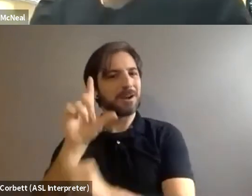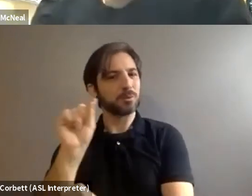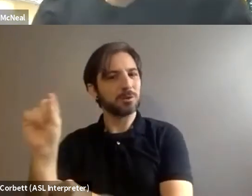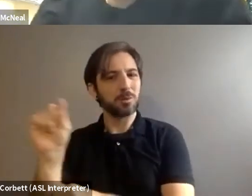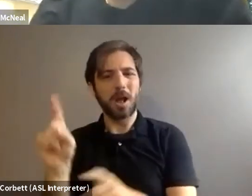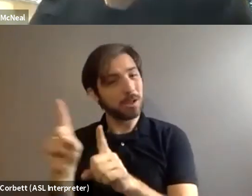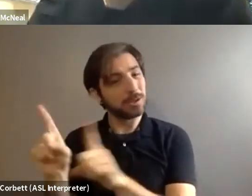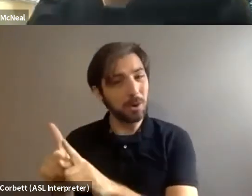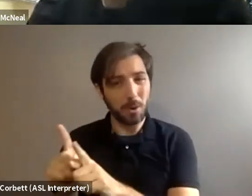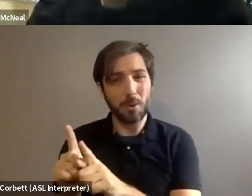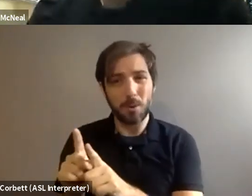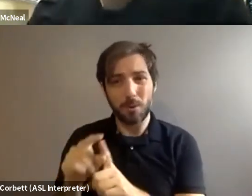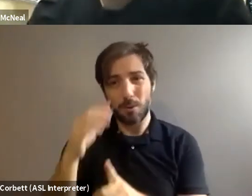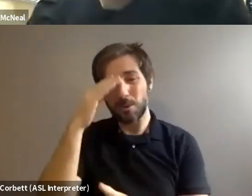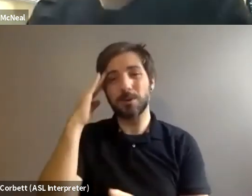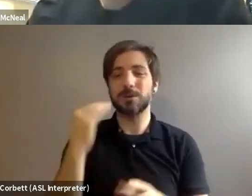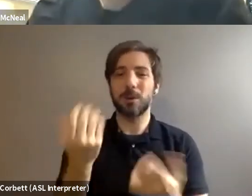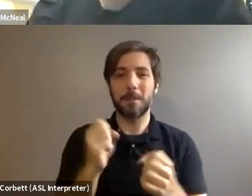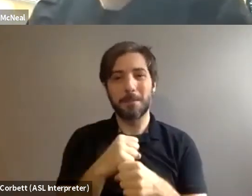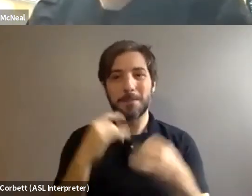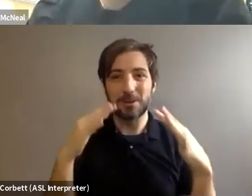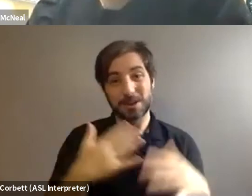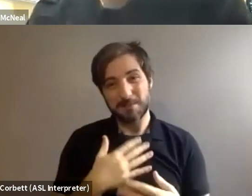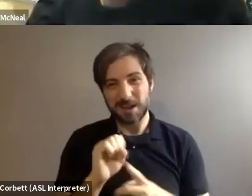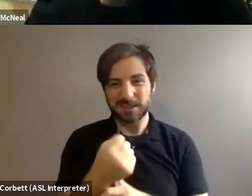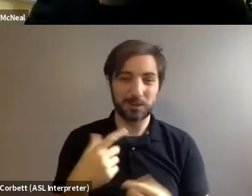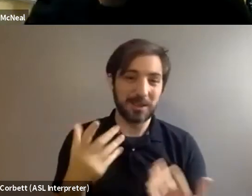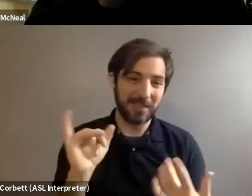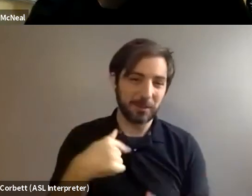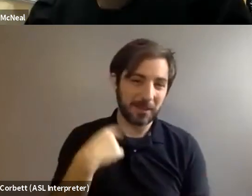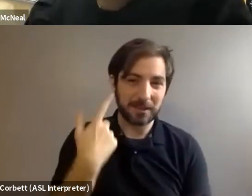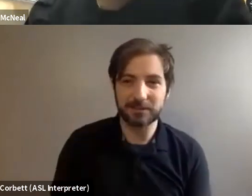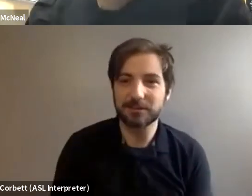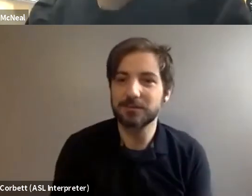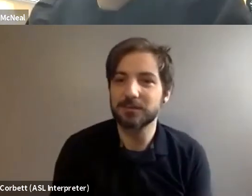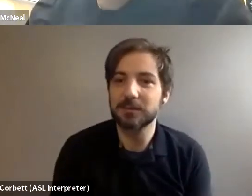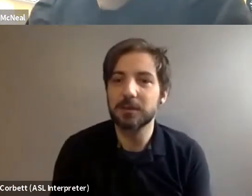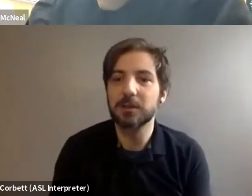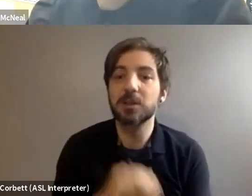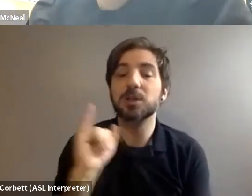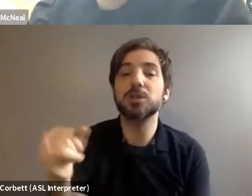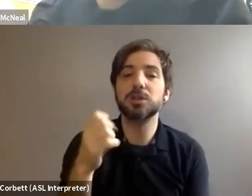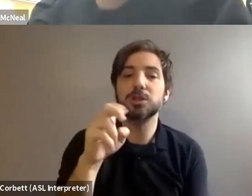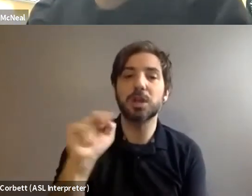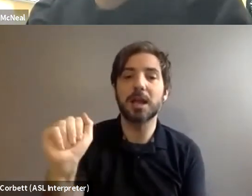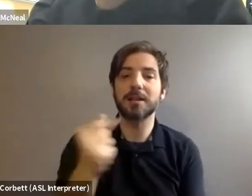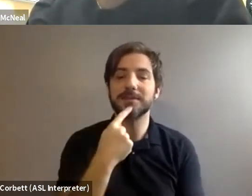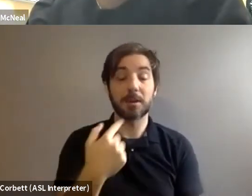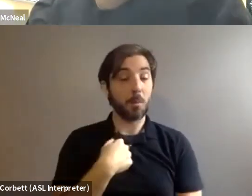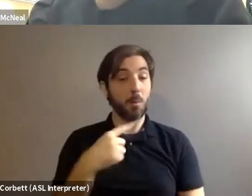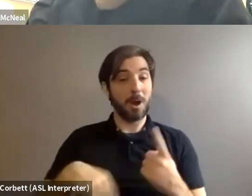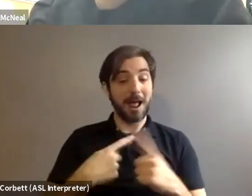noise in my case at least i will say that um when i first presented the idea for the